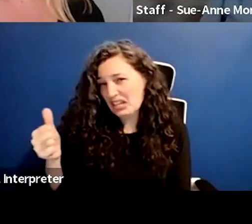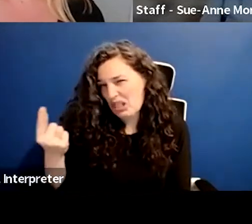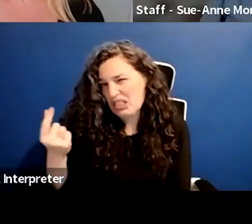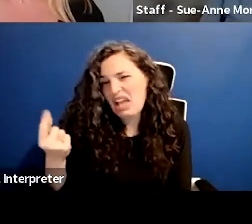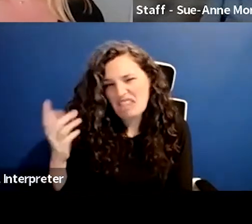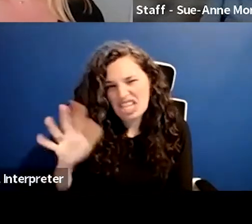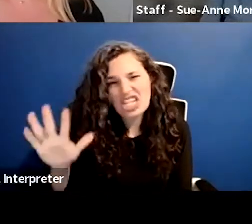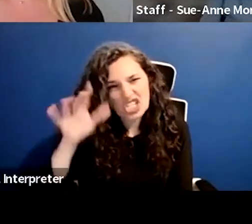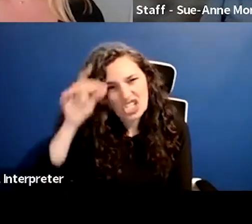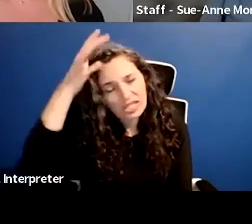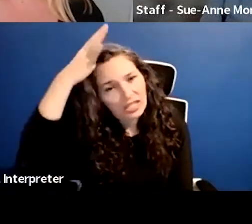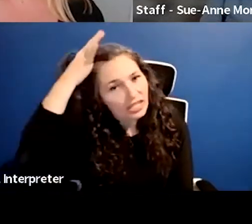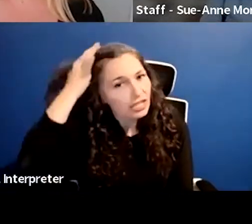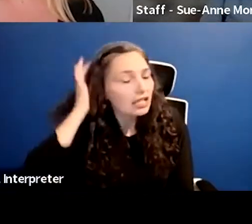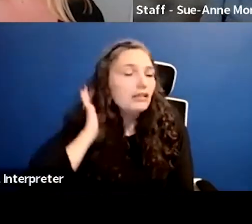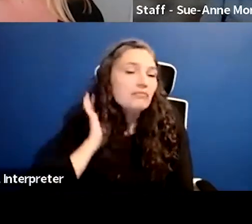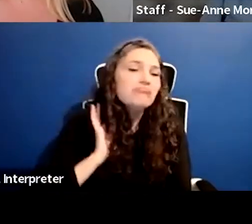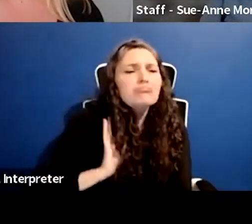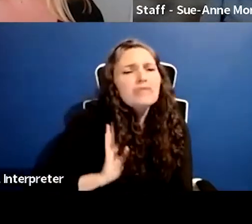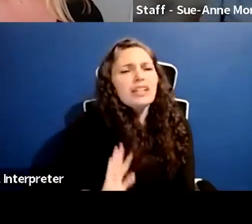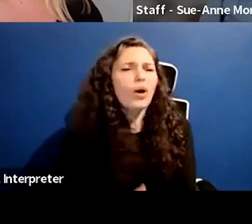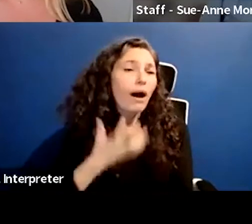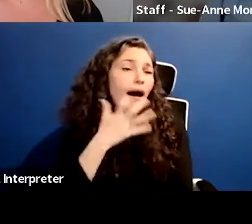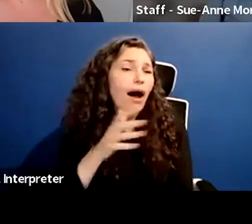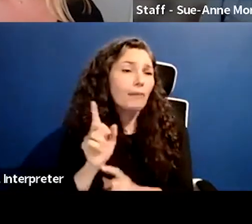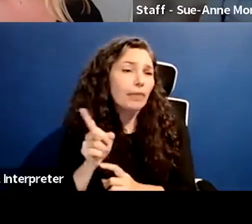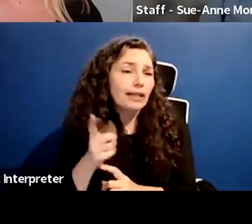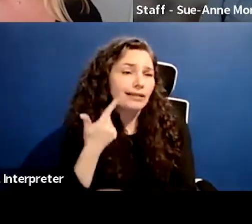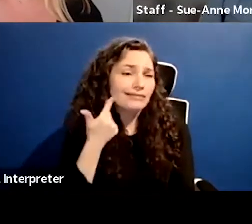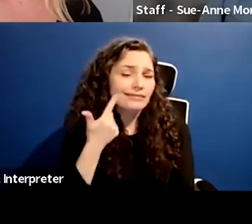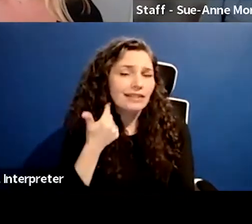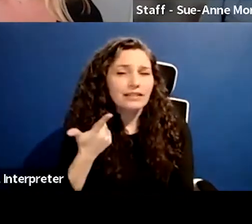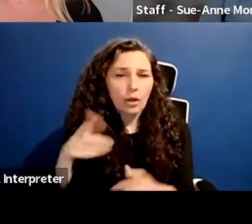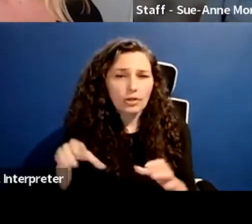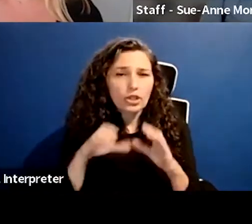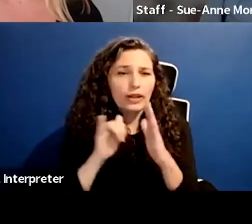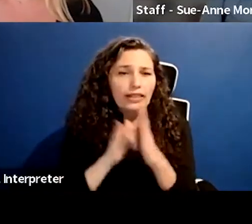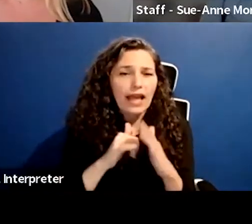so a big hot minute. And so I've been doing that and then I just, you know,